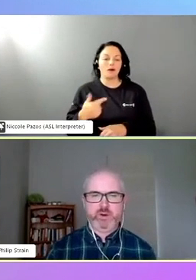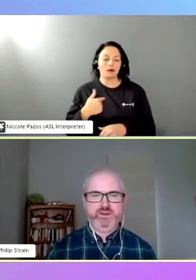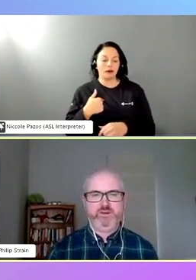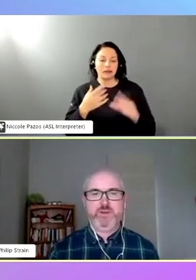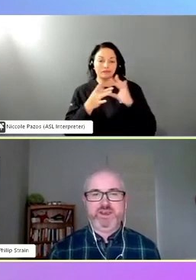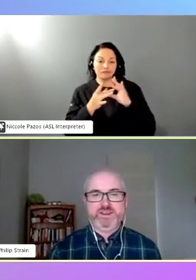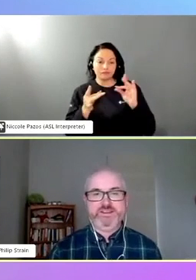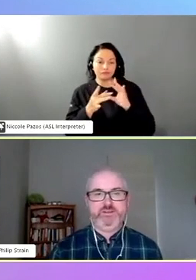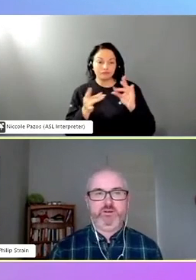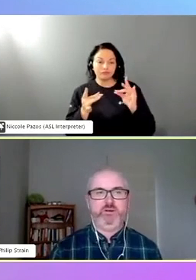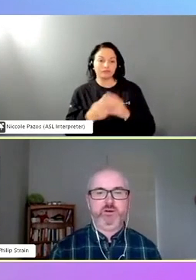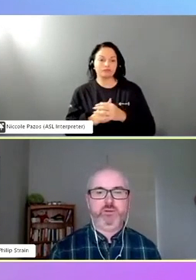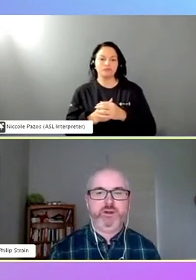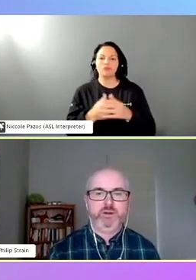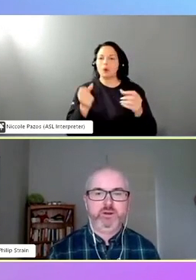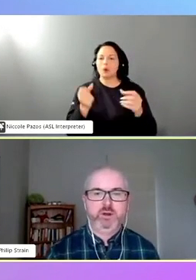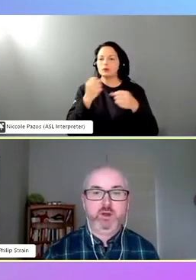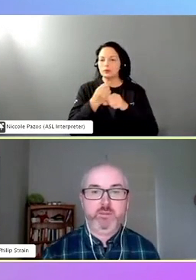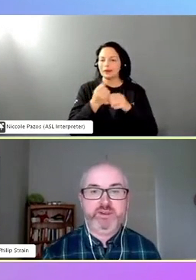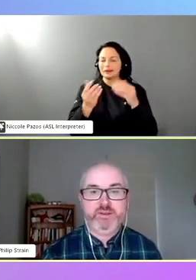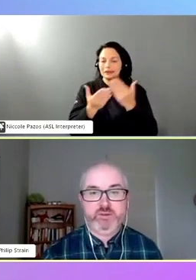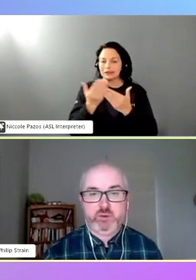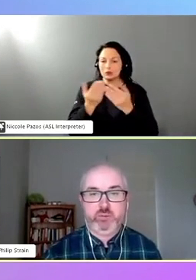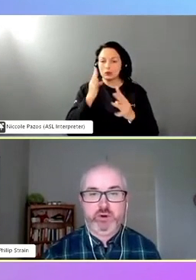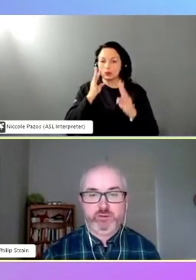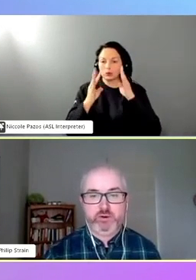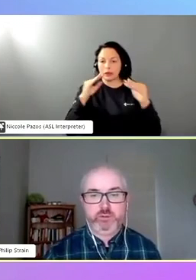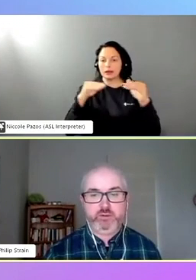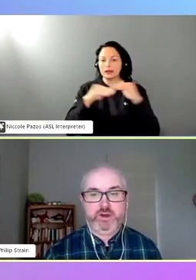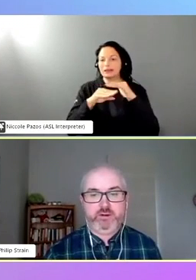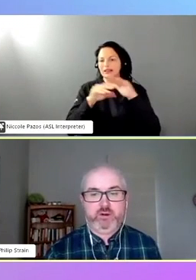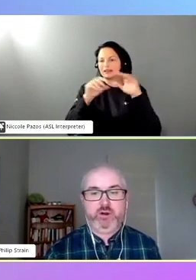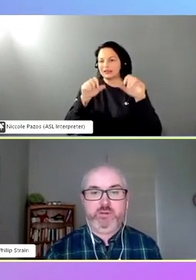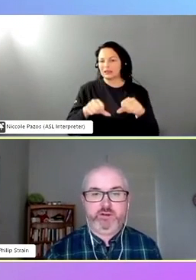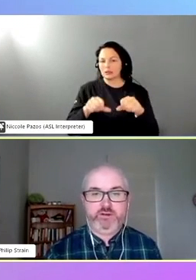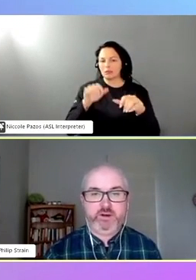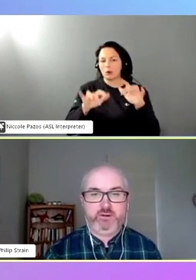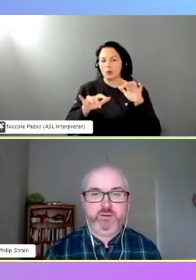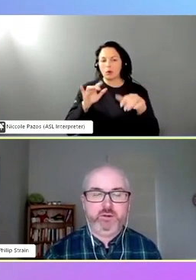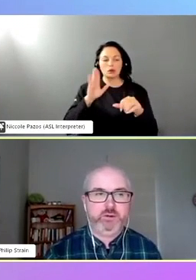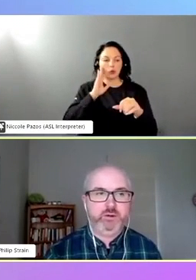we must do more than that. We need to make the widgets and the objects